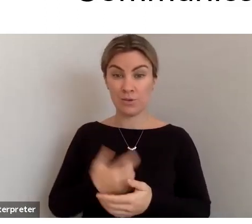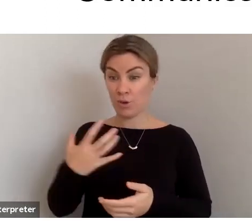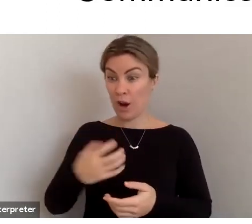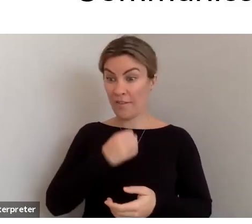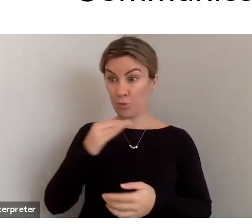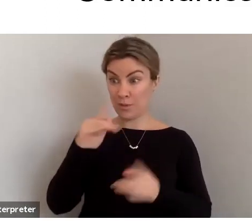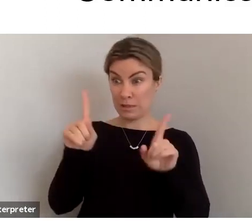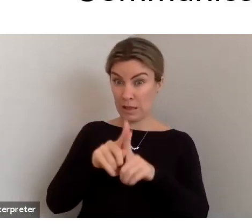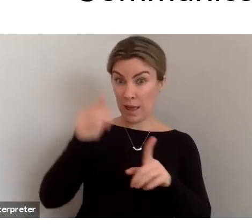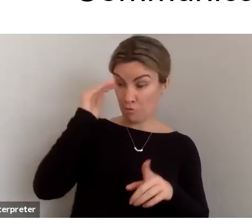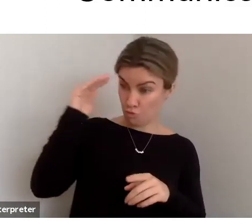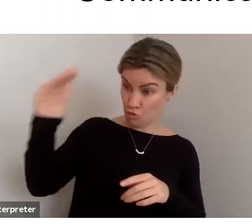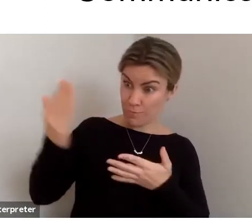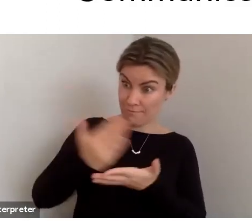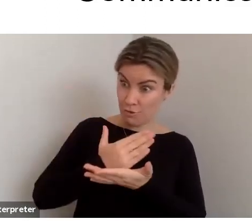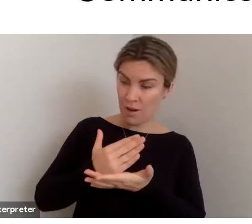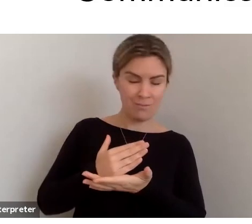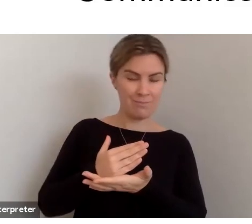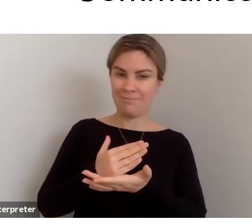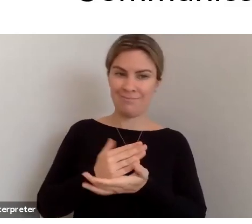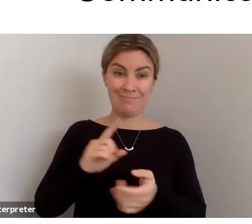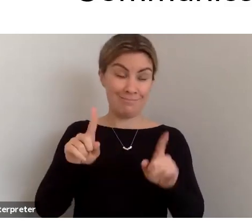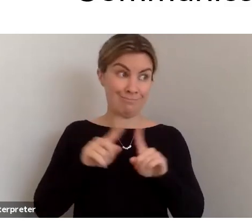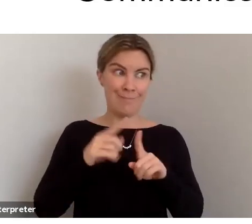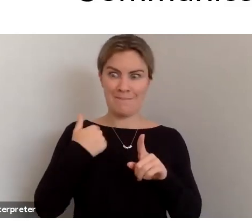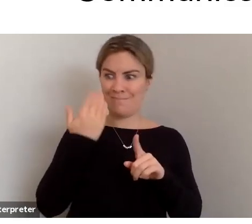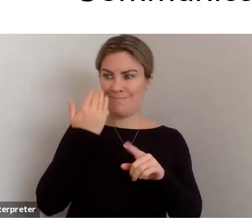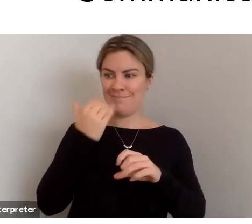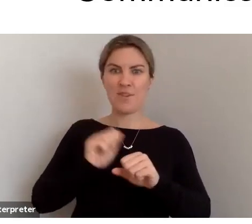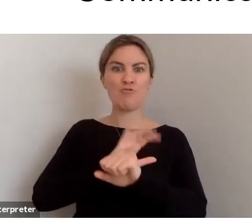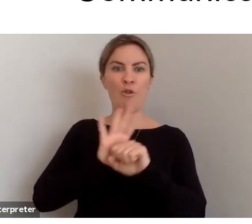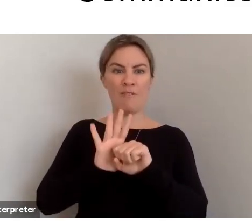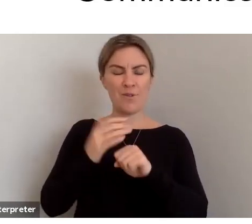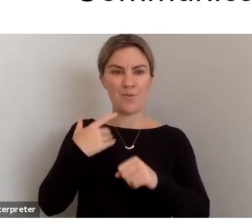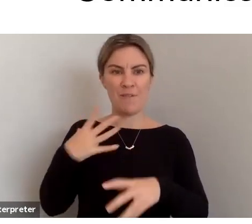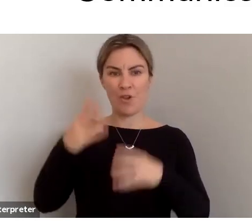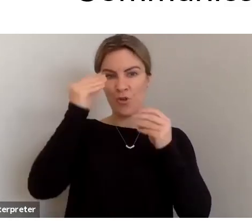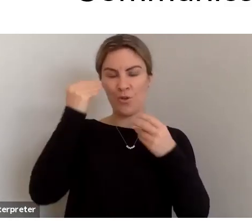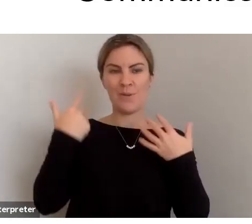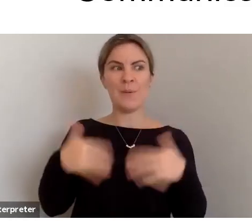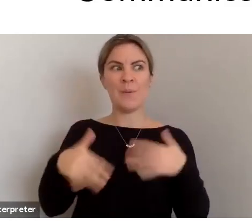And that we has learned with COVID, you can connect with someone on